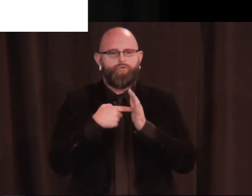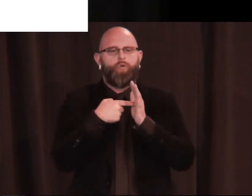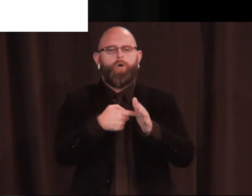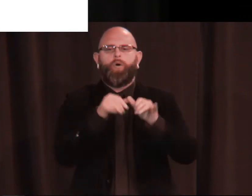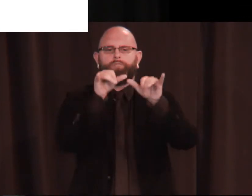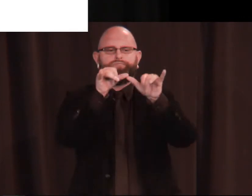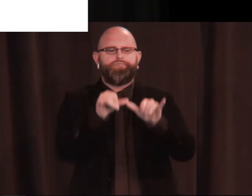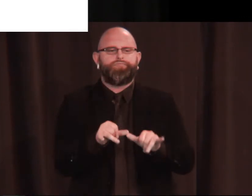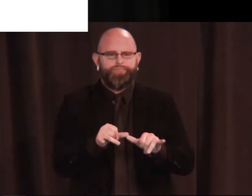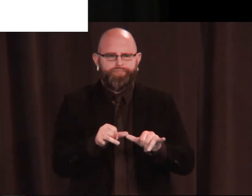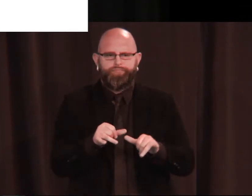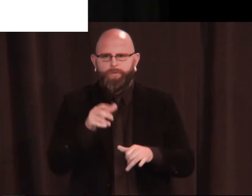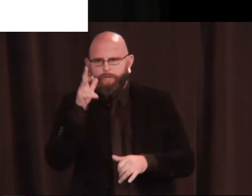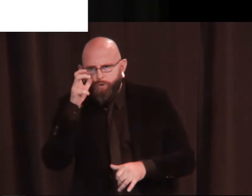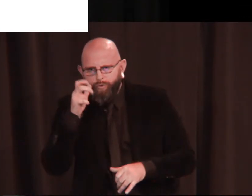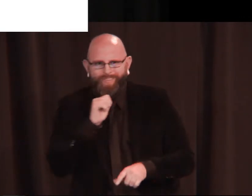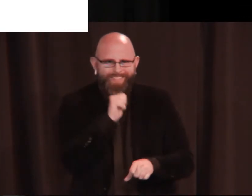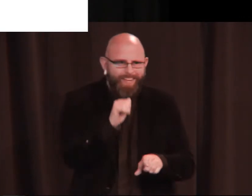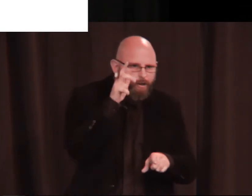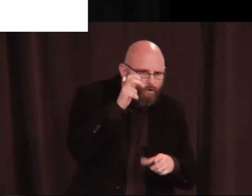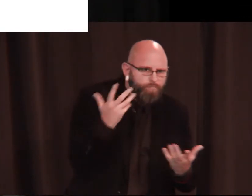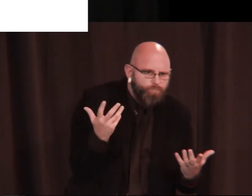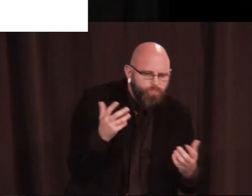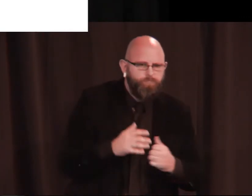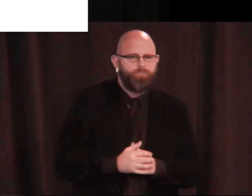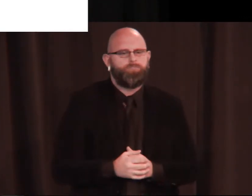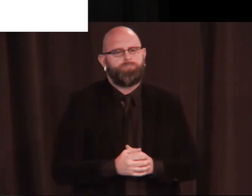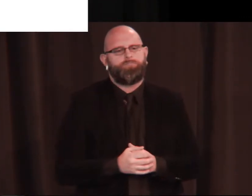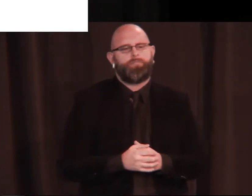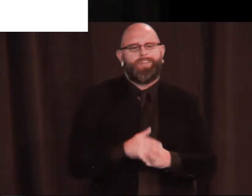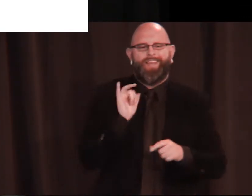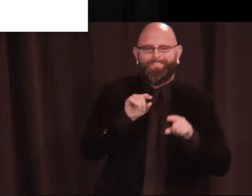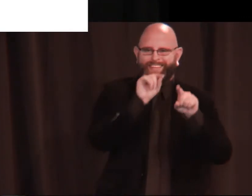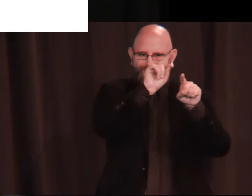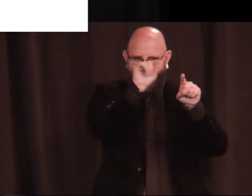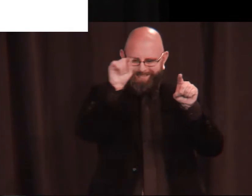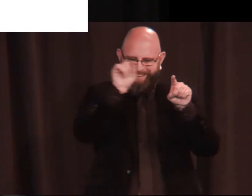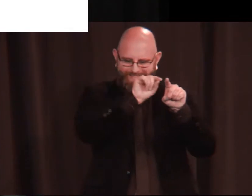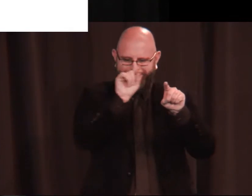And we do what's called the count the dots method so, we have the speech banana on there,